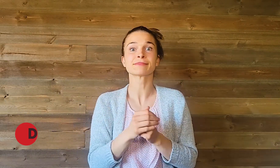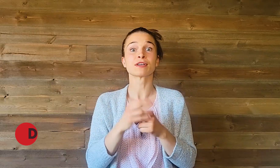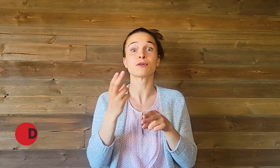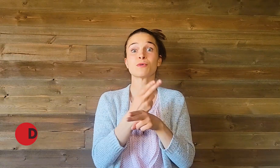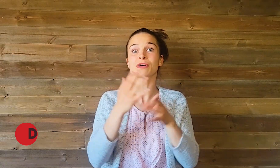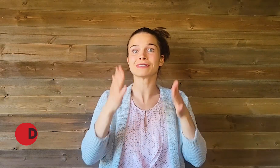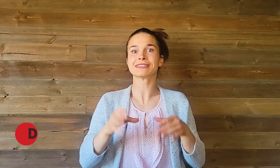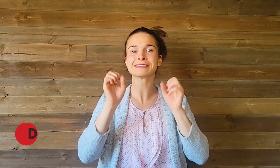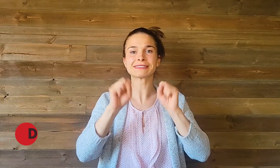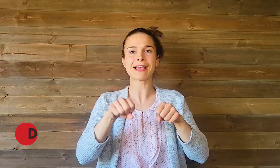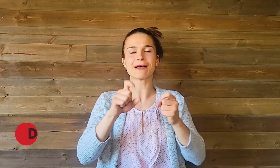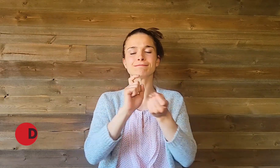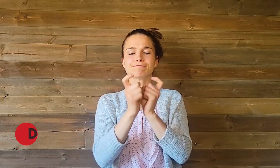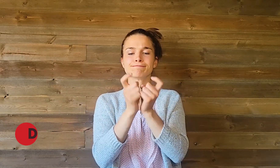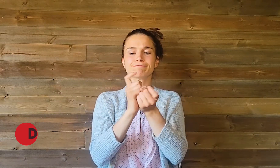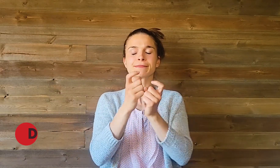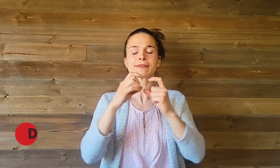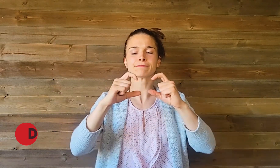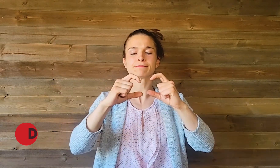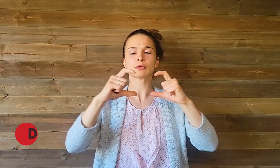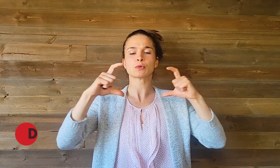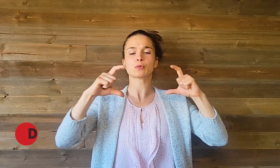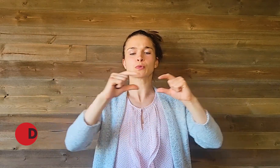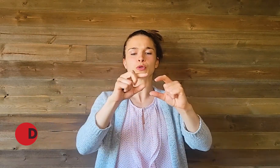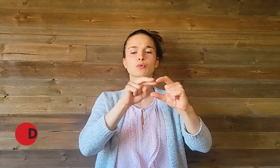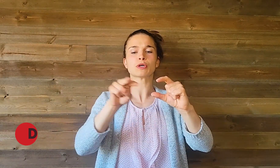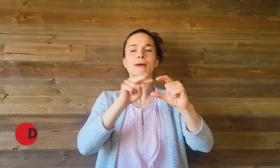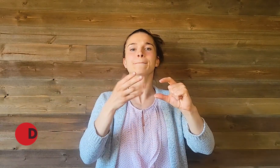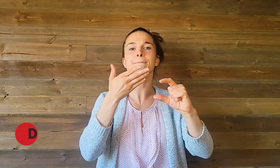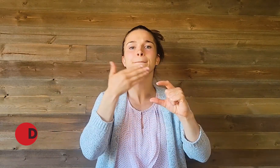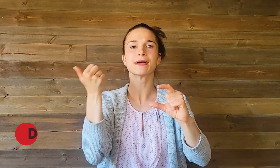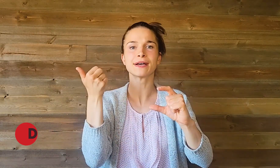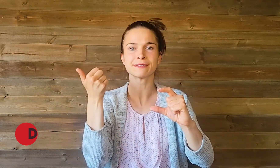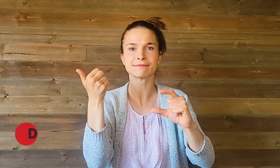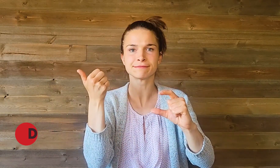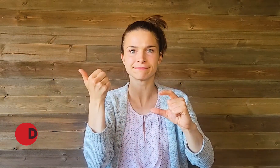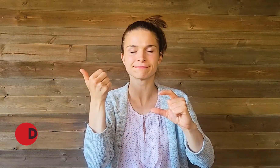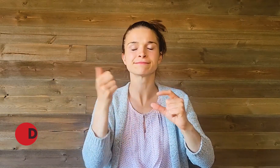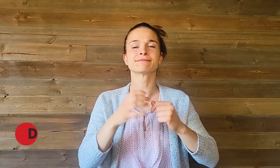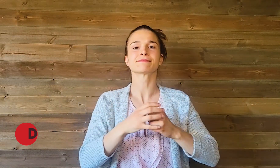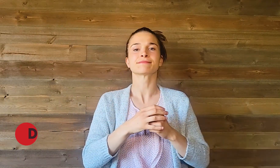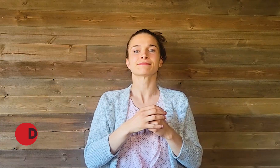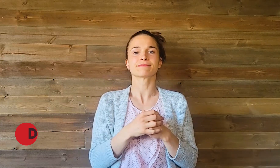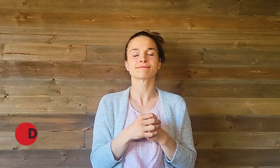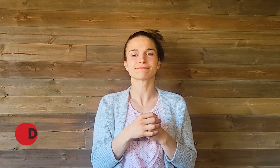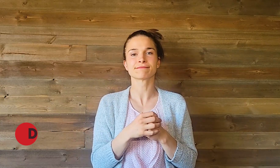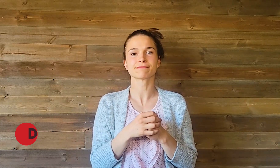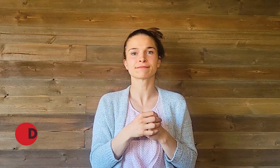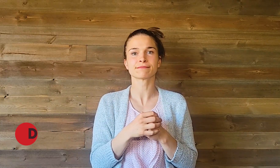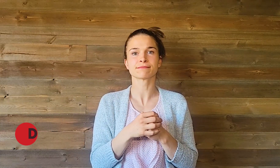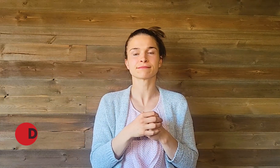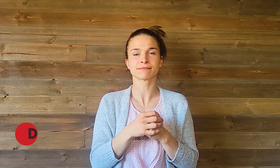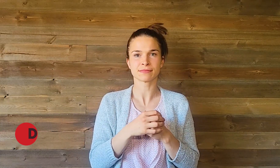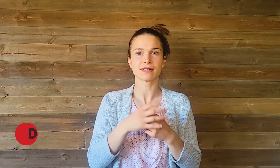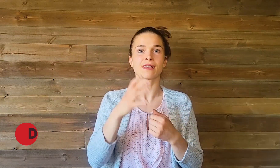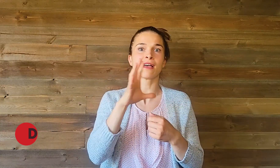Users can adjust font size for ease of reading.